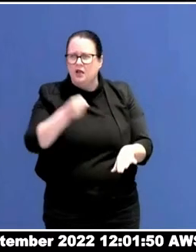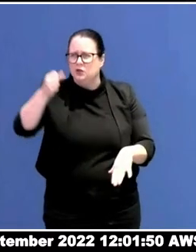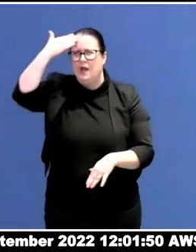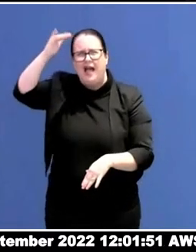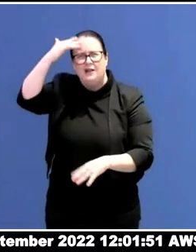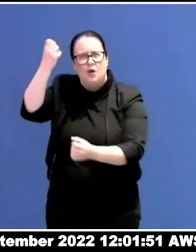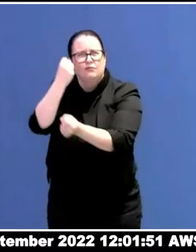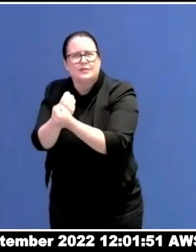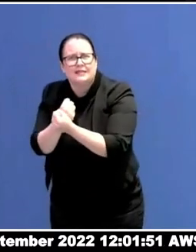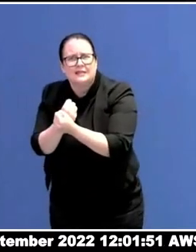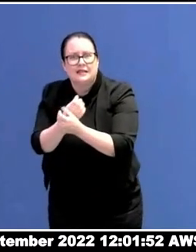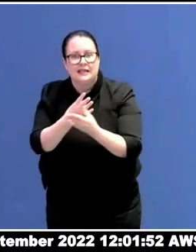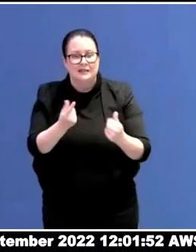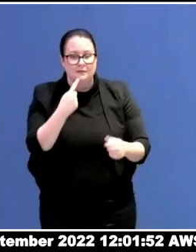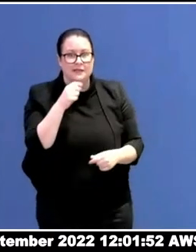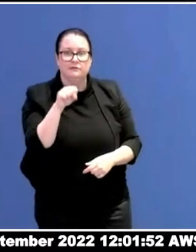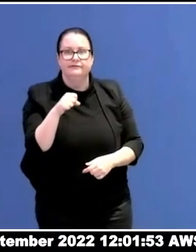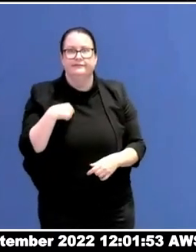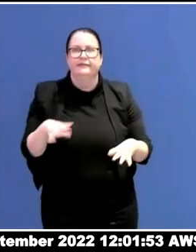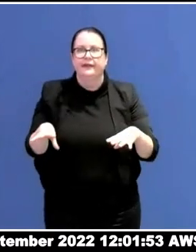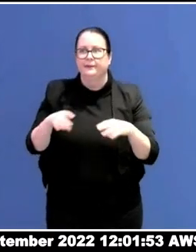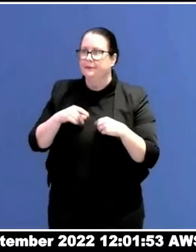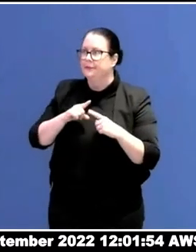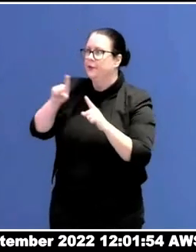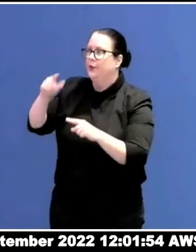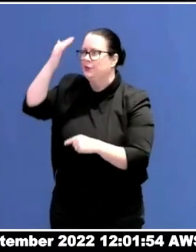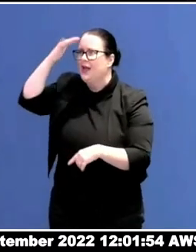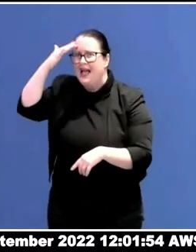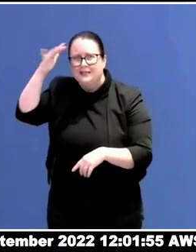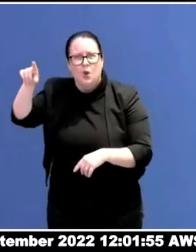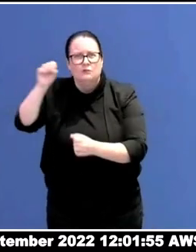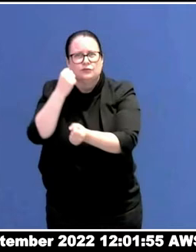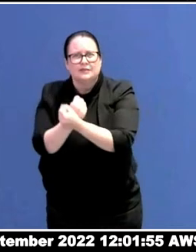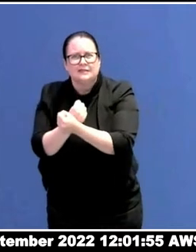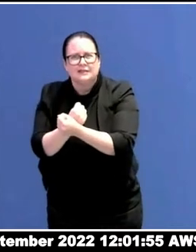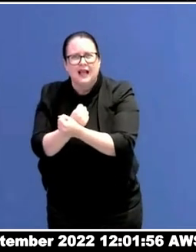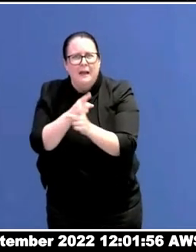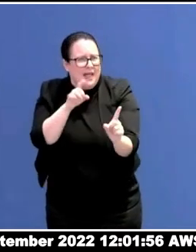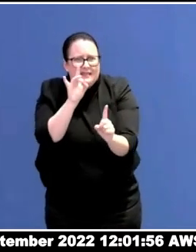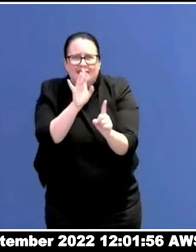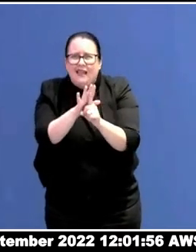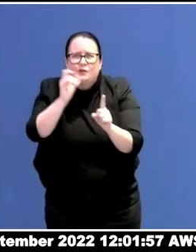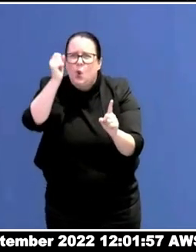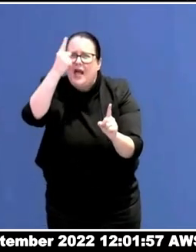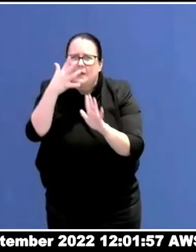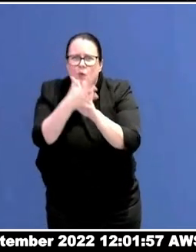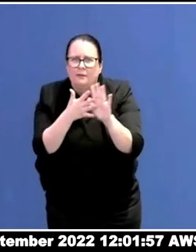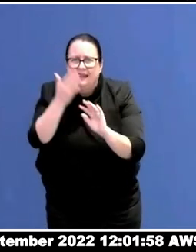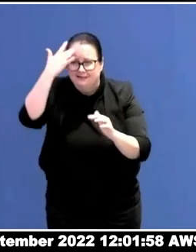had to give their permission to go across in the first instance. Some of these children have cognitive disabilities and impairments, and they are